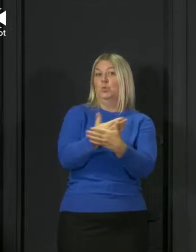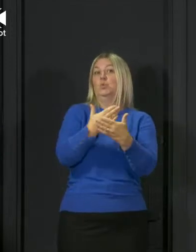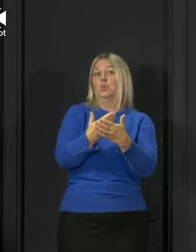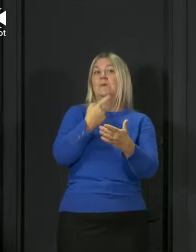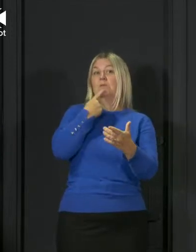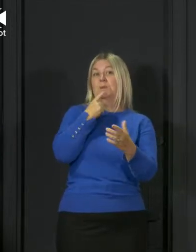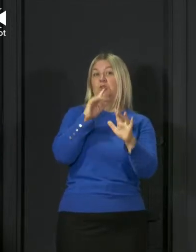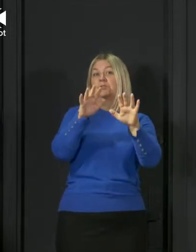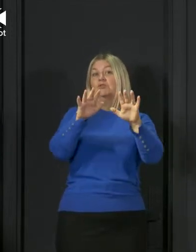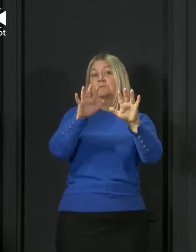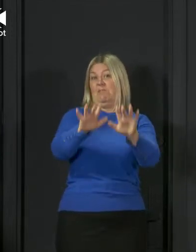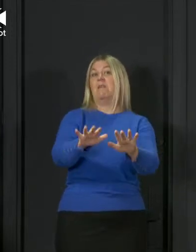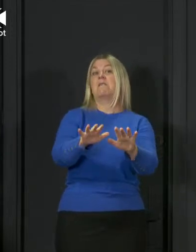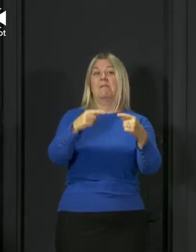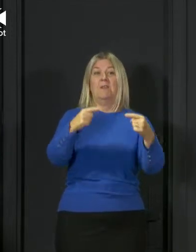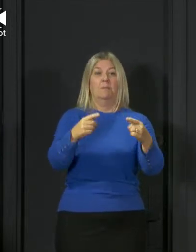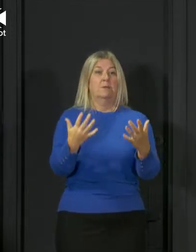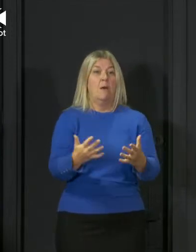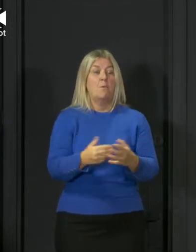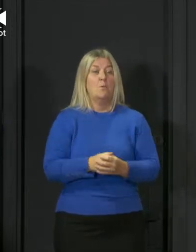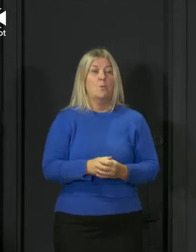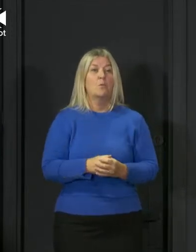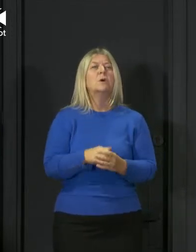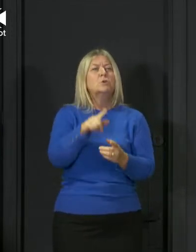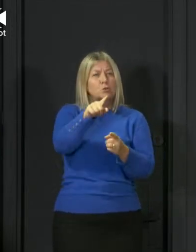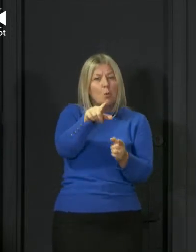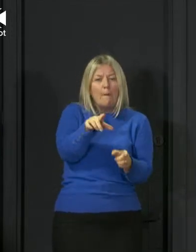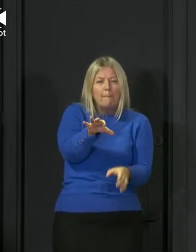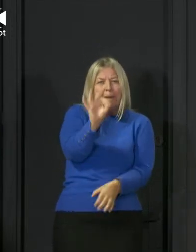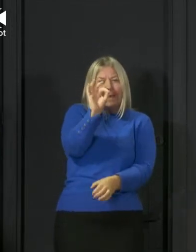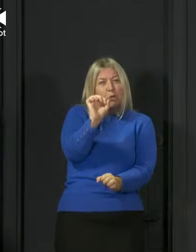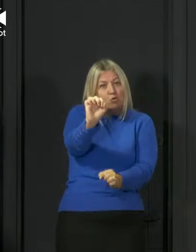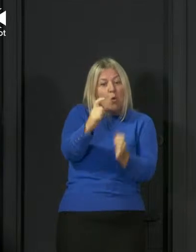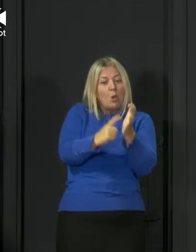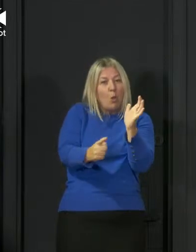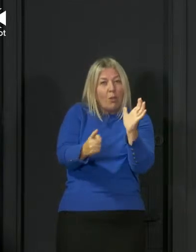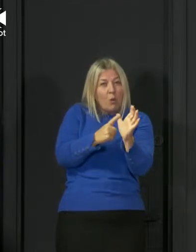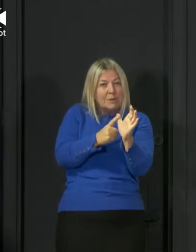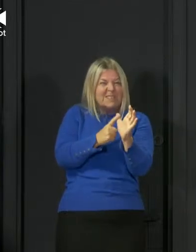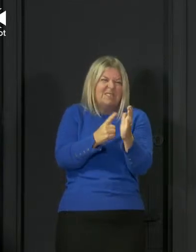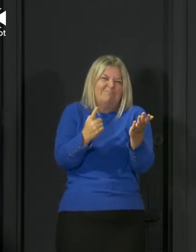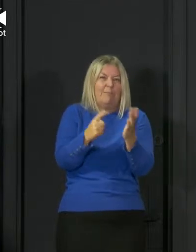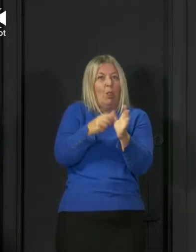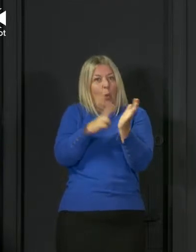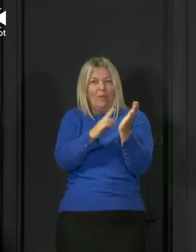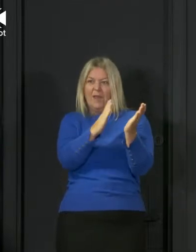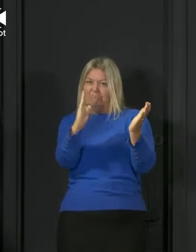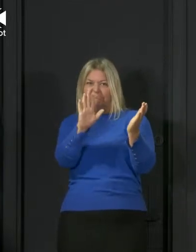By selecting your local authority, you can now click on the local area map to see case numbers